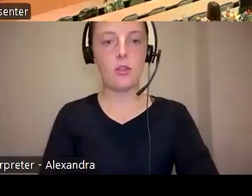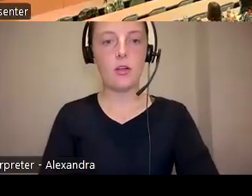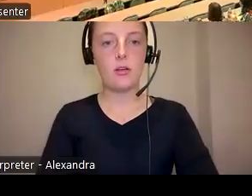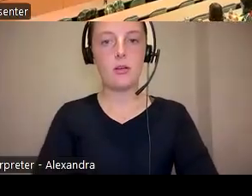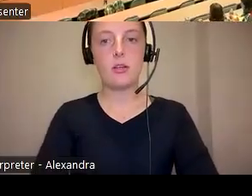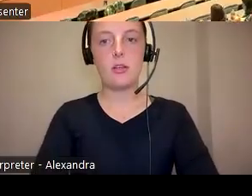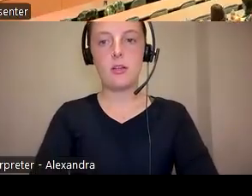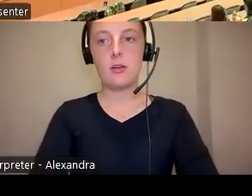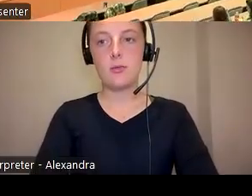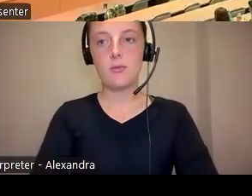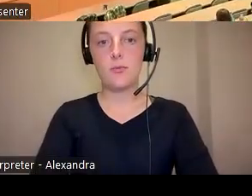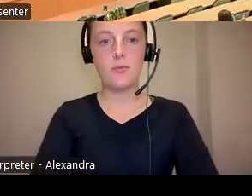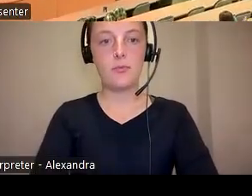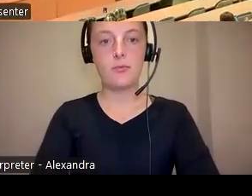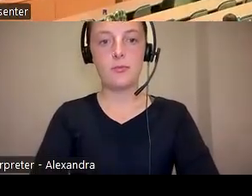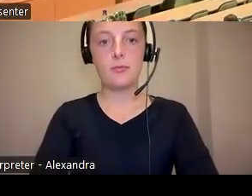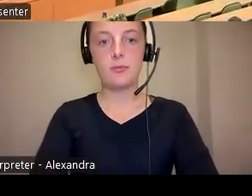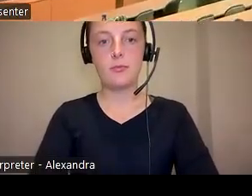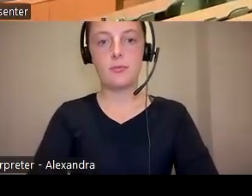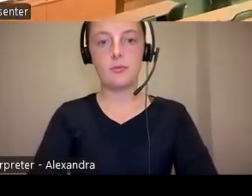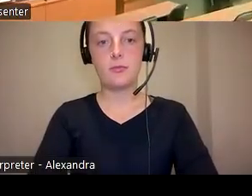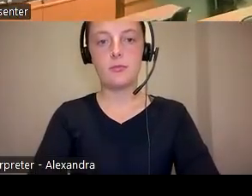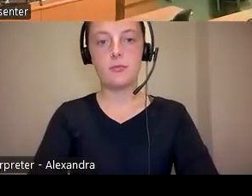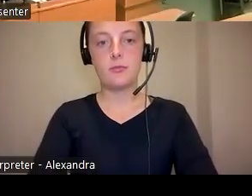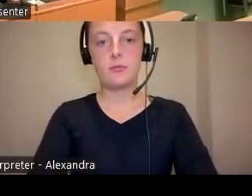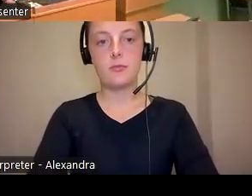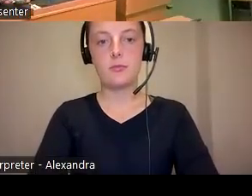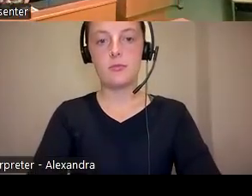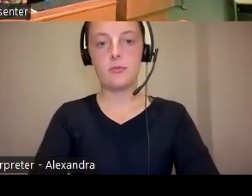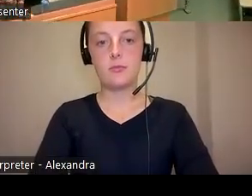Is that good? I do love that. I do love it. That is inclusion. I've said it before. I'll say it